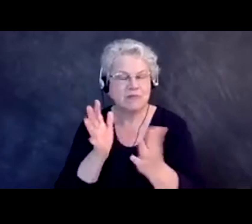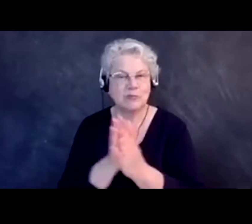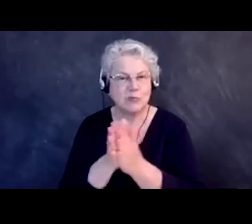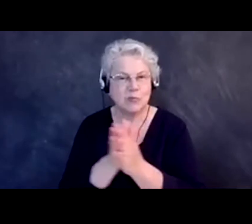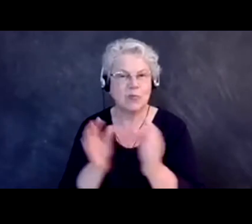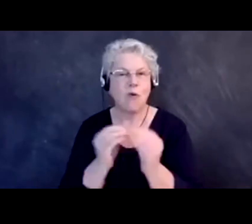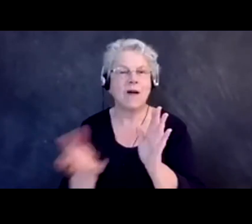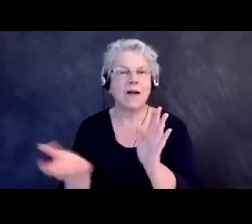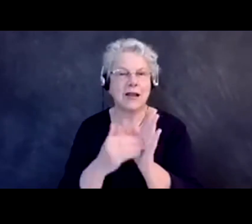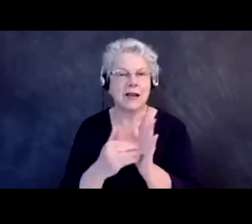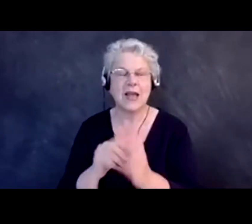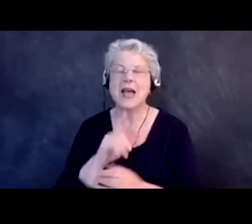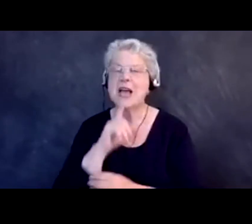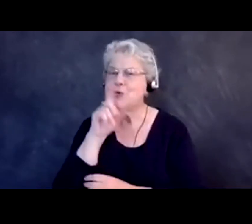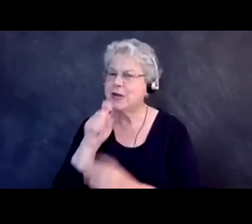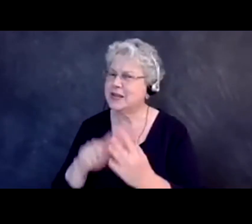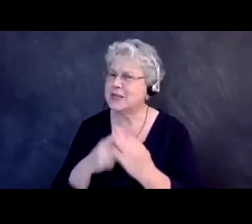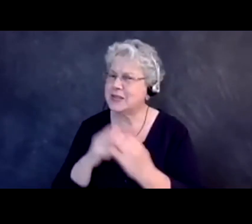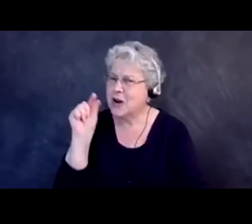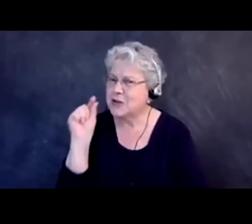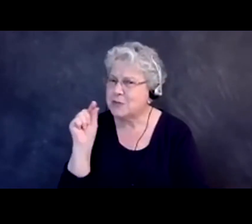You really need to start small, because that's what's happened in our community too. We started